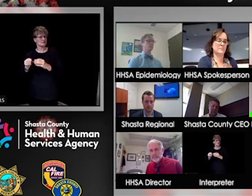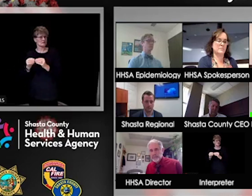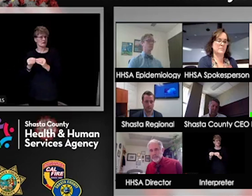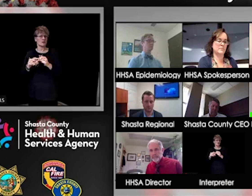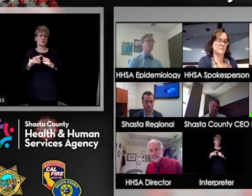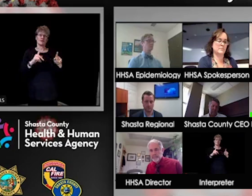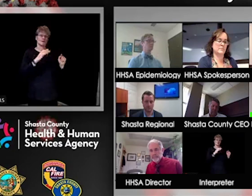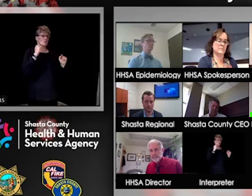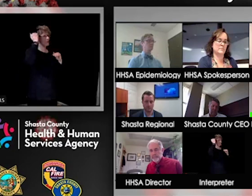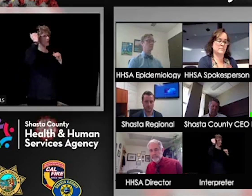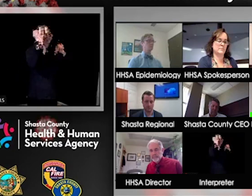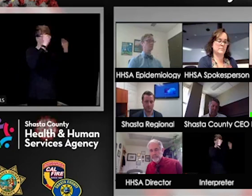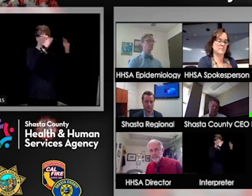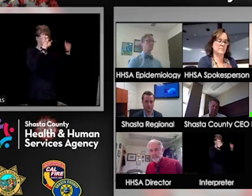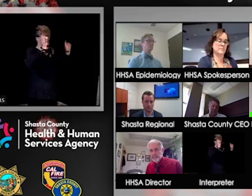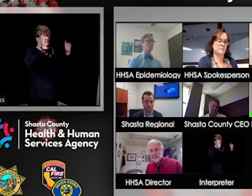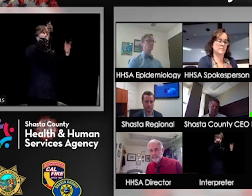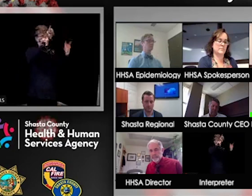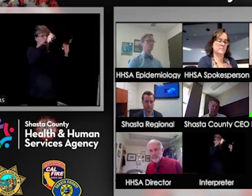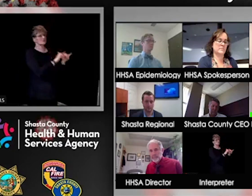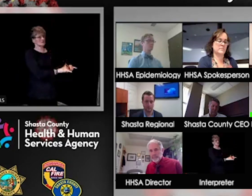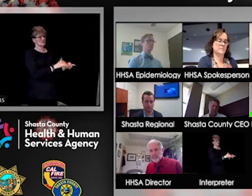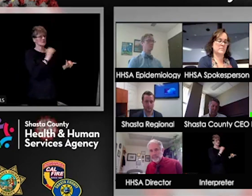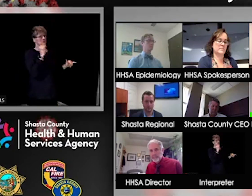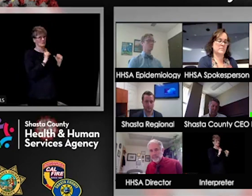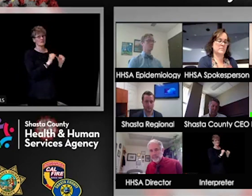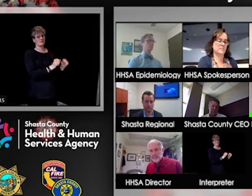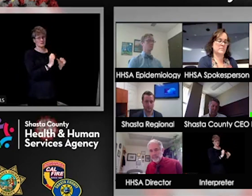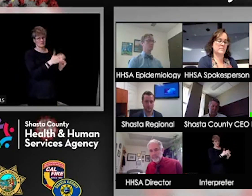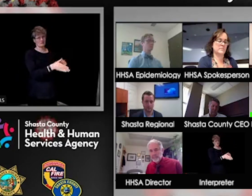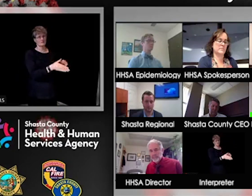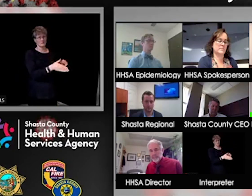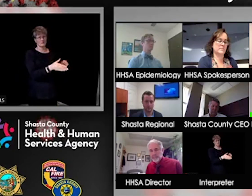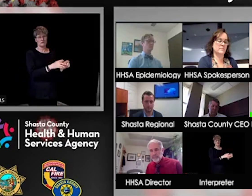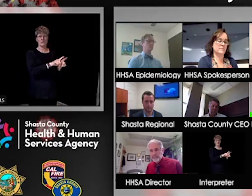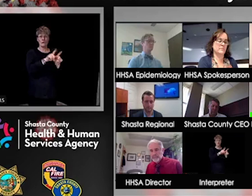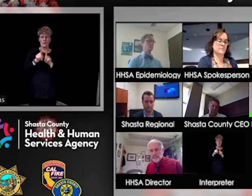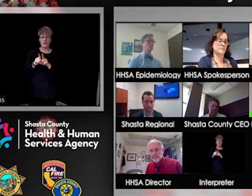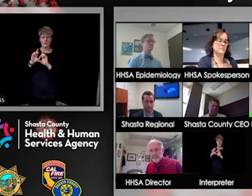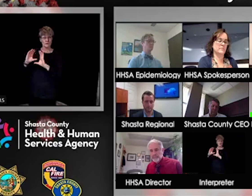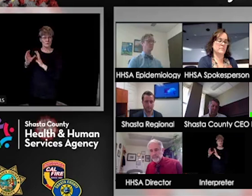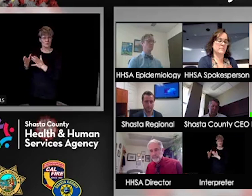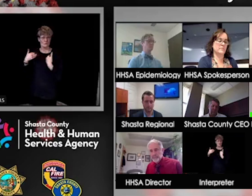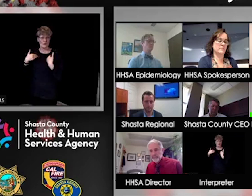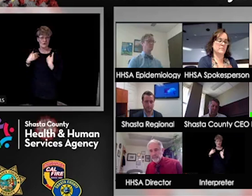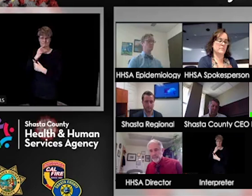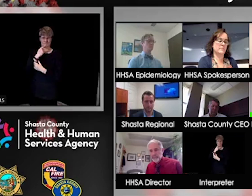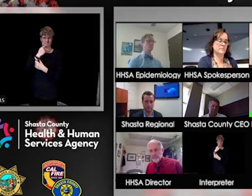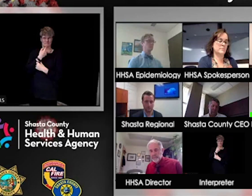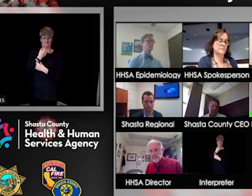at home. Similarly, people who have really serious chronic underlying health conditions